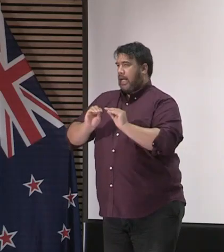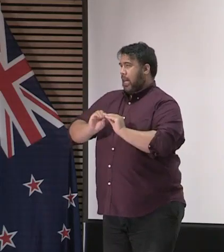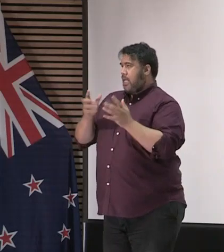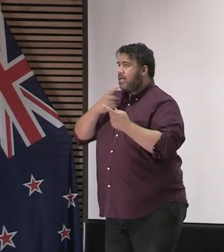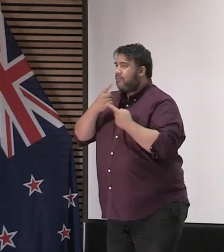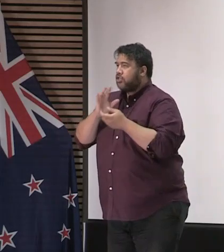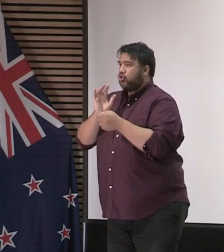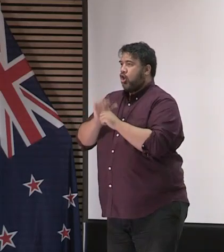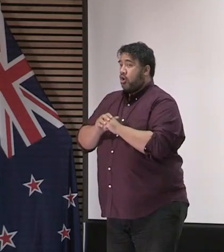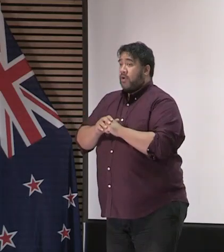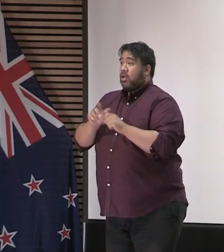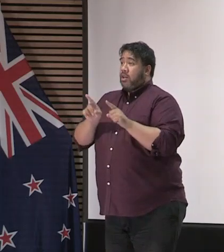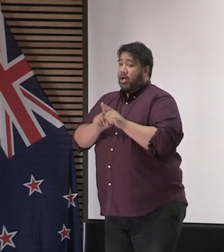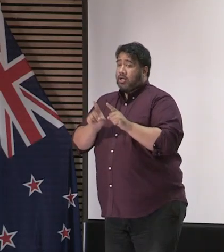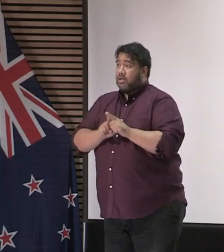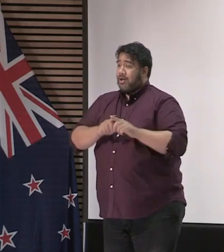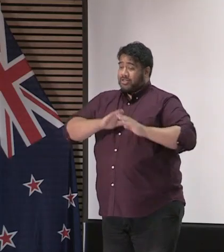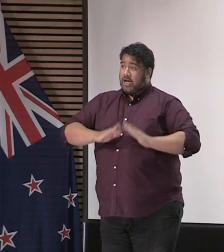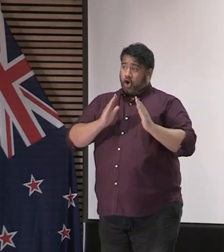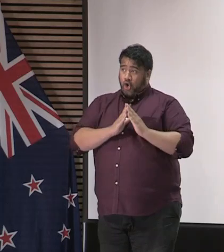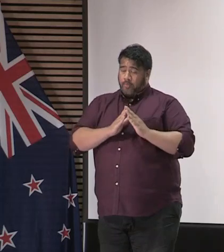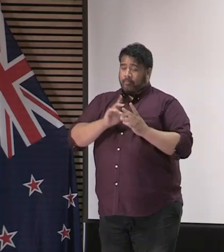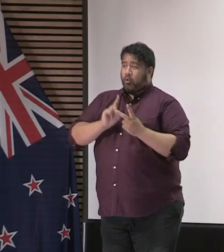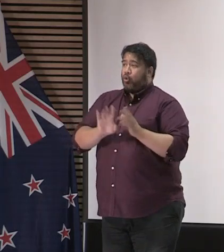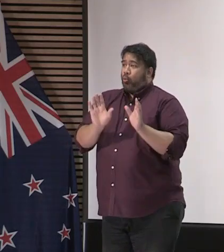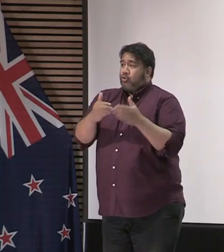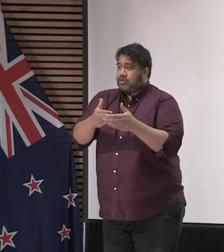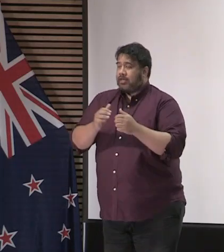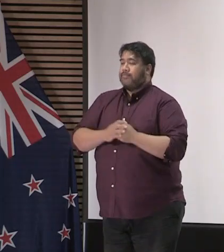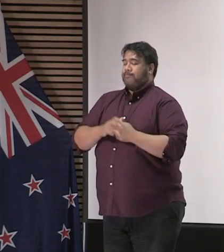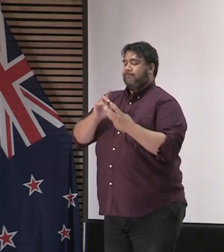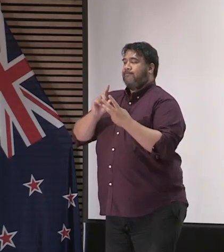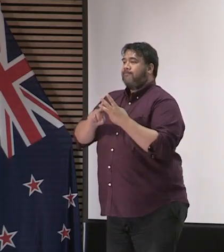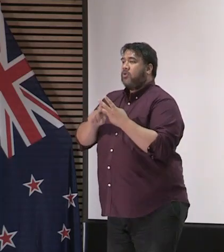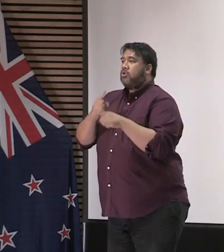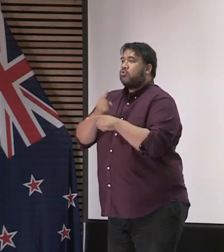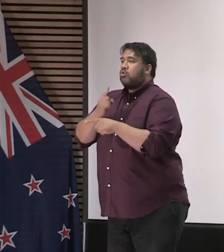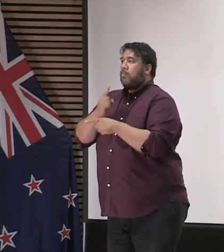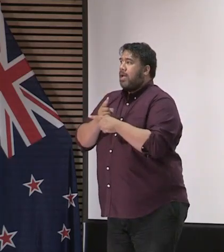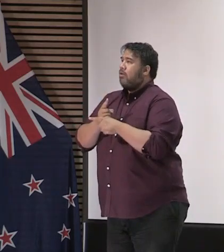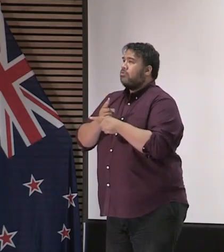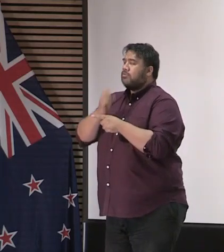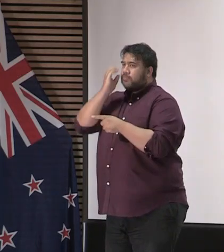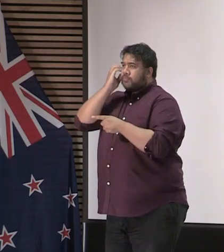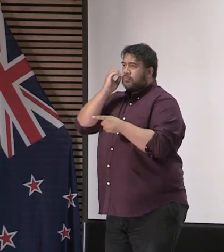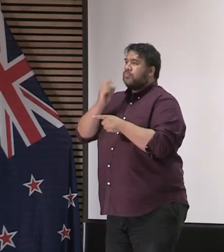Alert Level 3. The information in the order is comprehensive and it outlines the functions